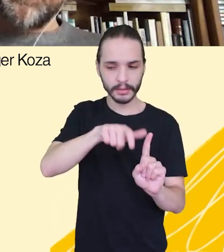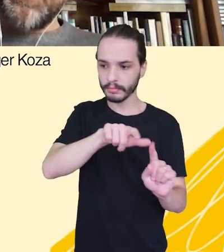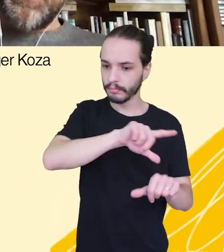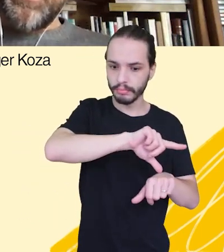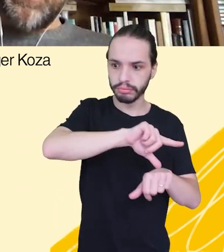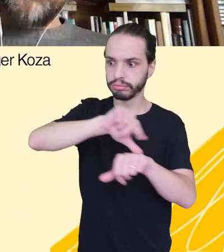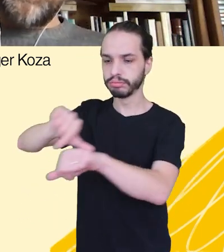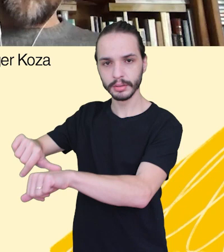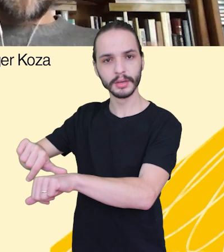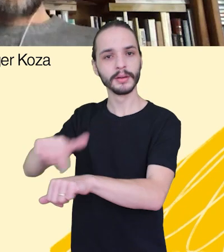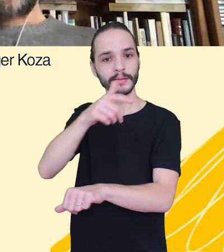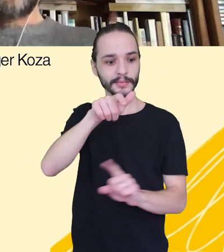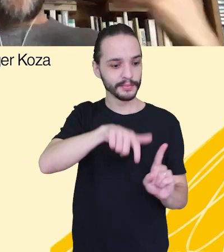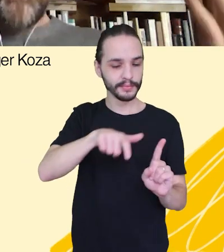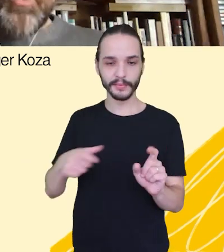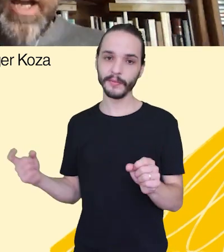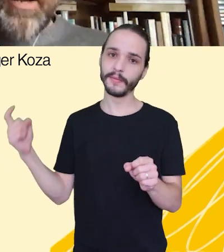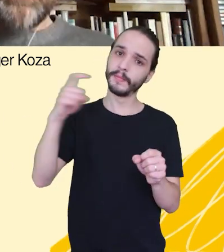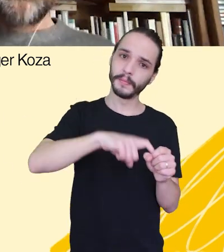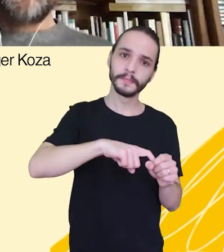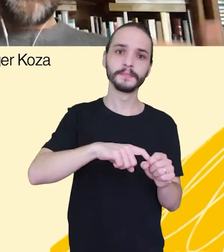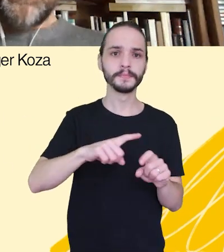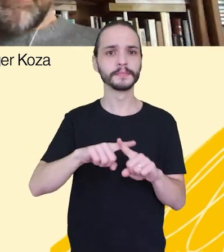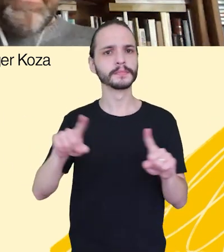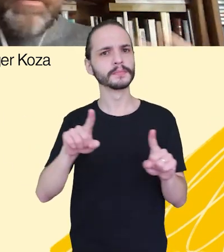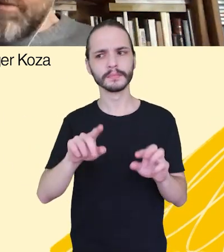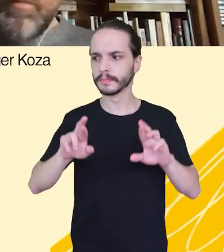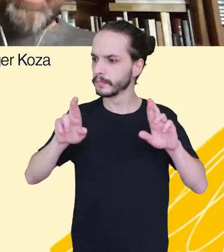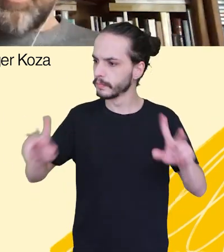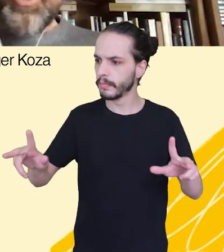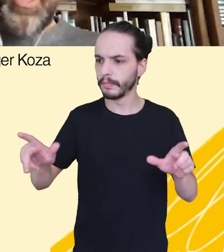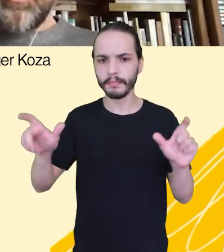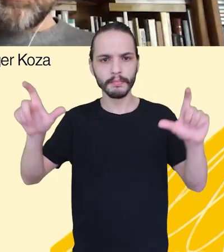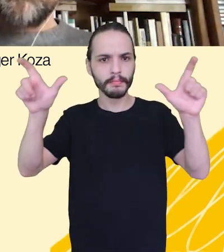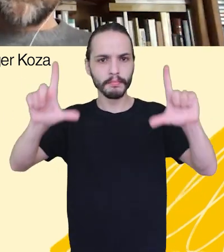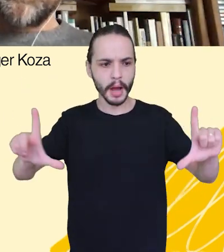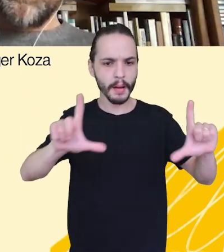Then we recover those characters, but there's something completely changed.